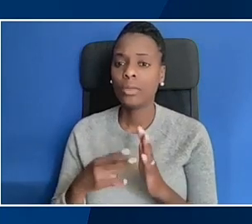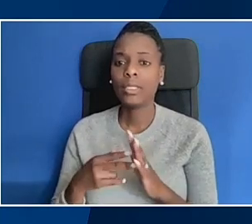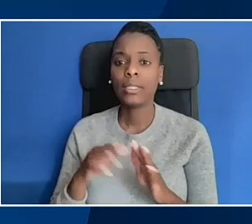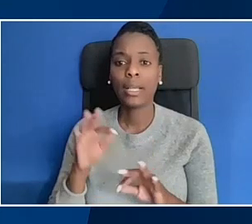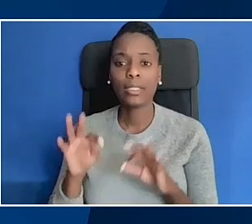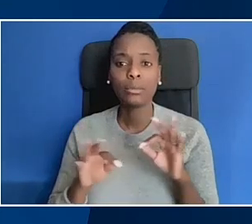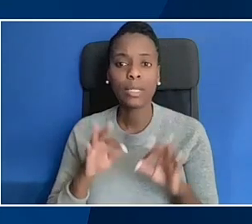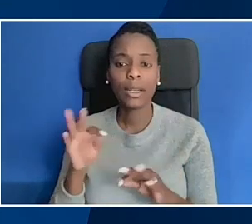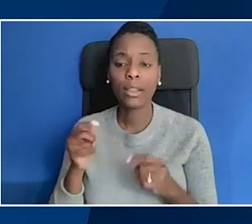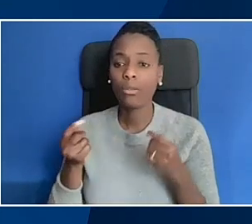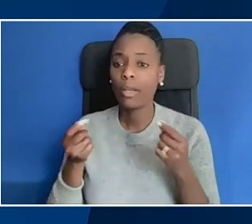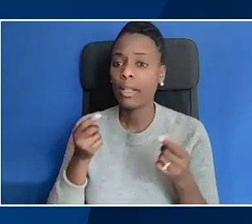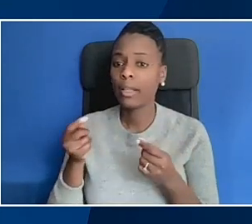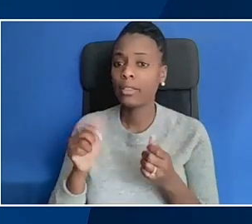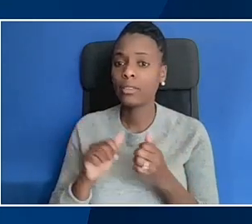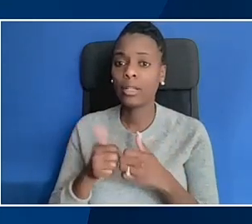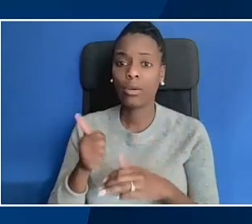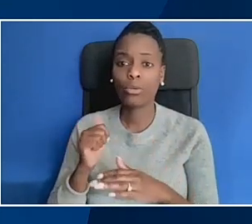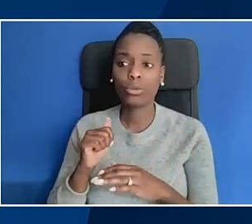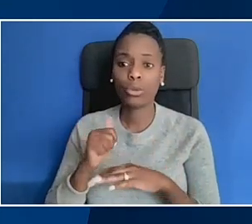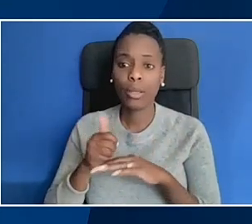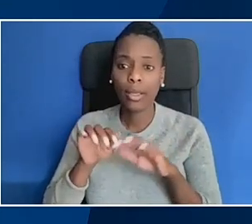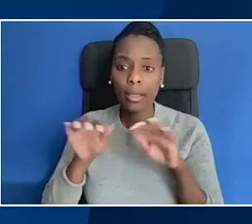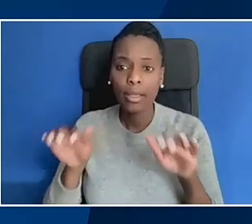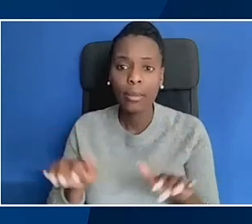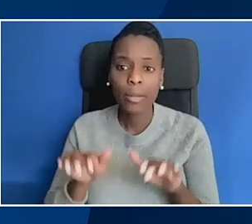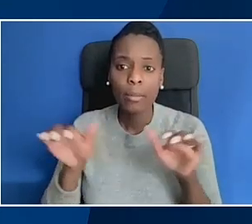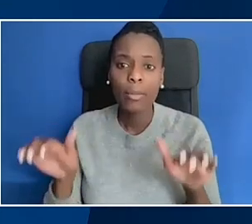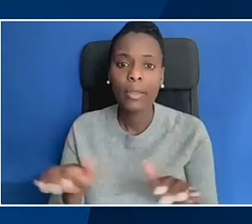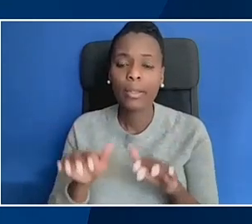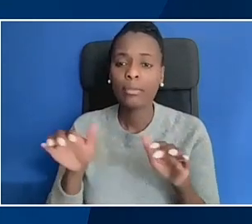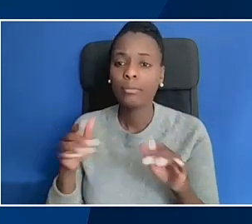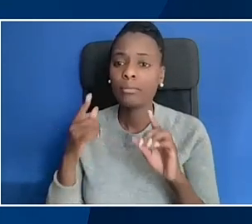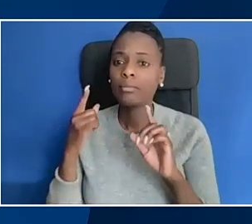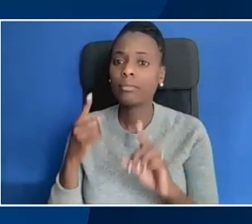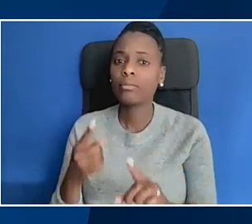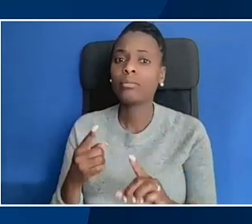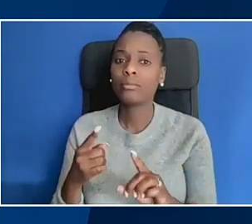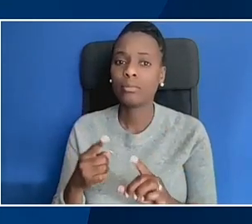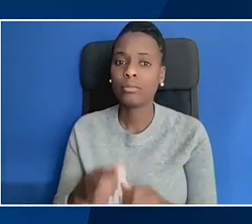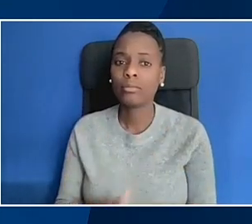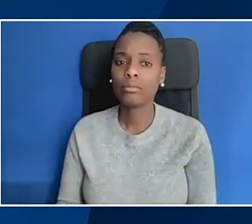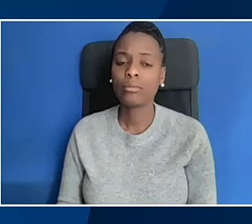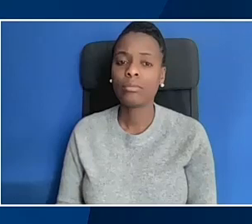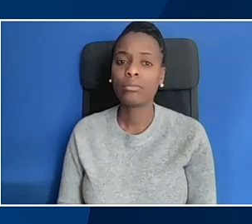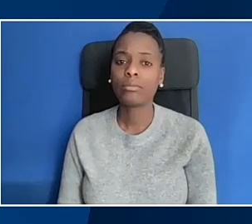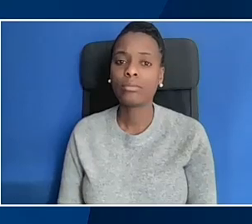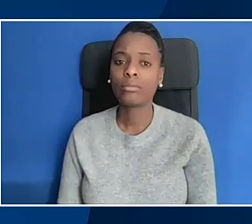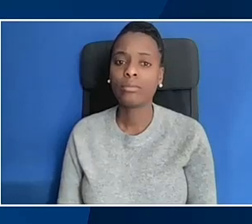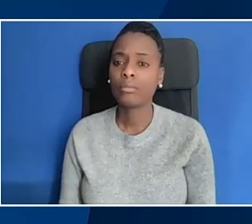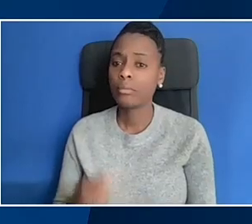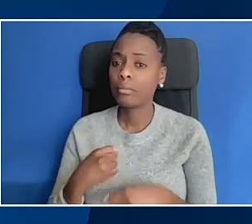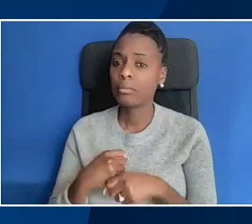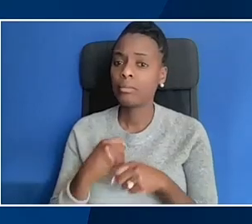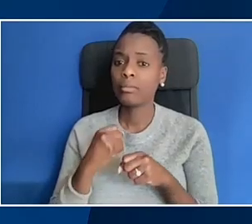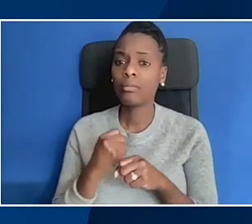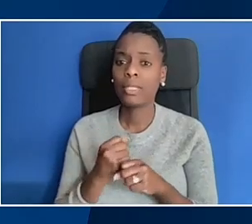the regulation and, you know, to make it more, I guess, easier to understand.